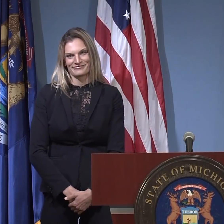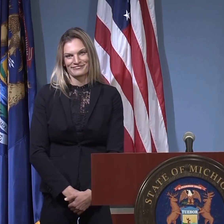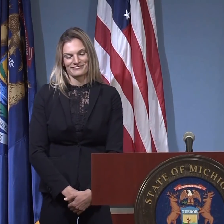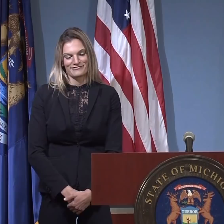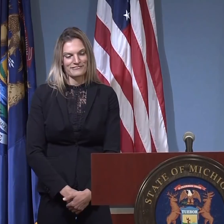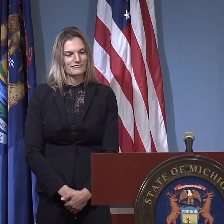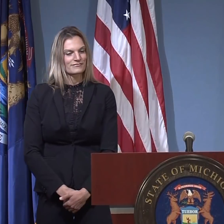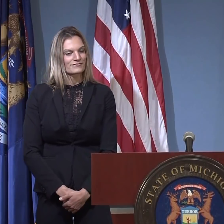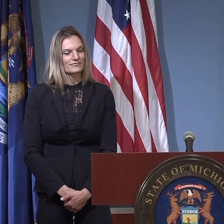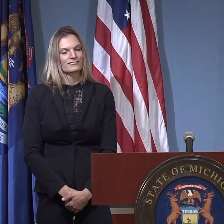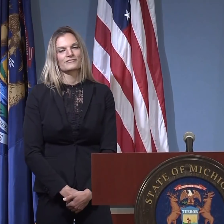GREAT STATE.